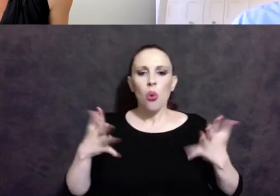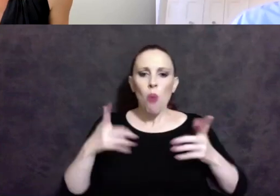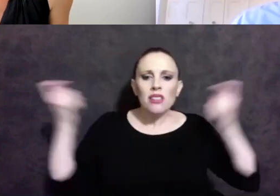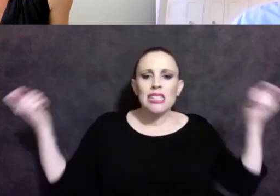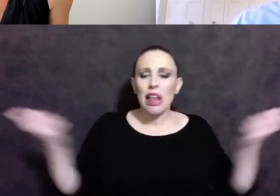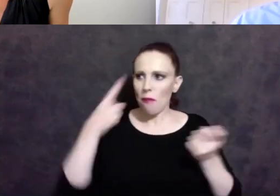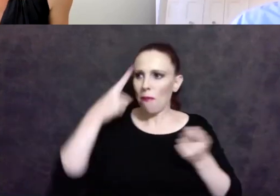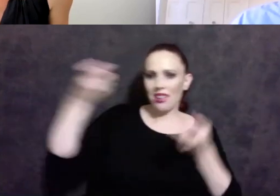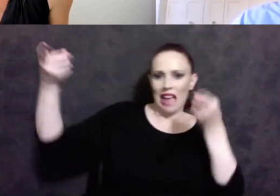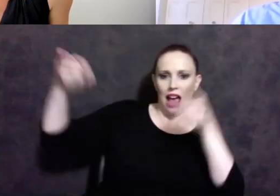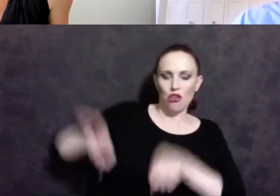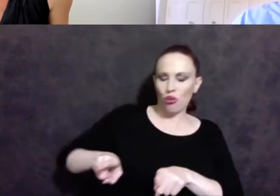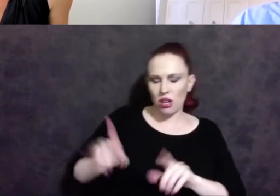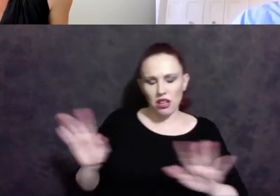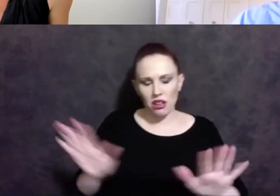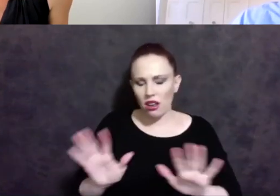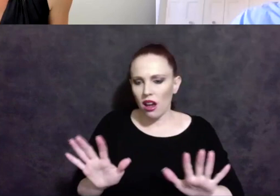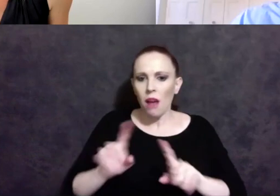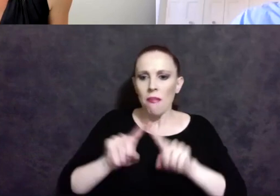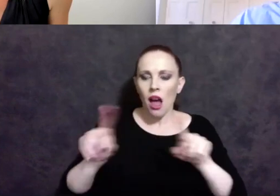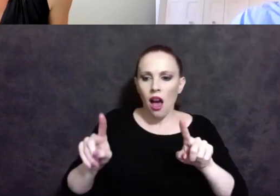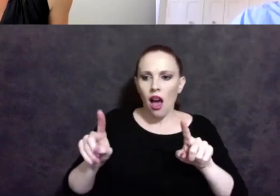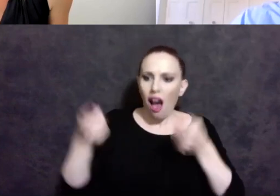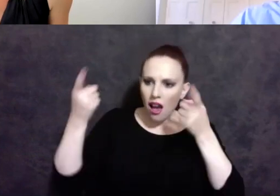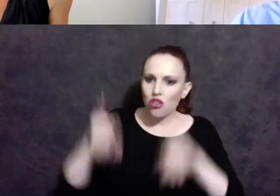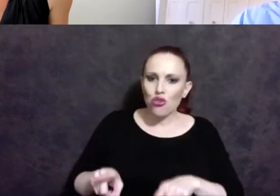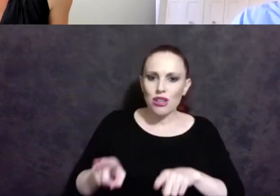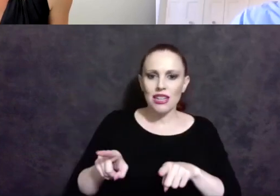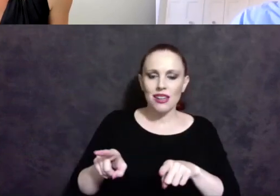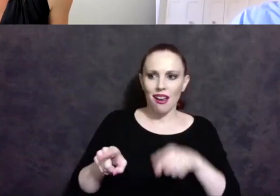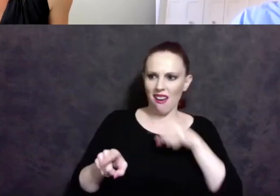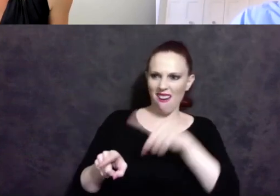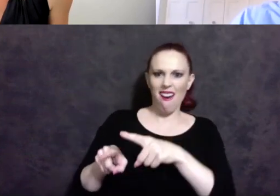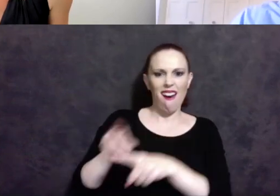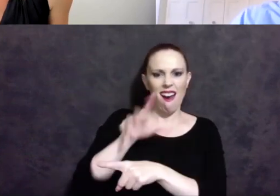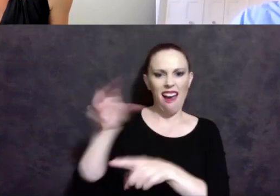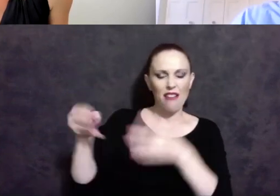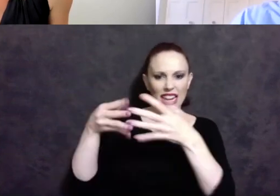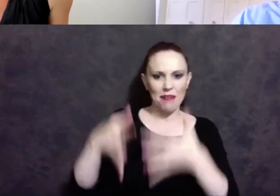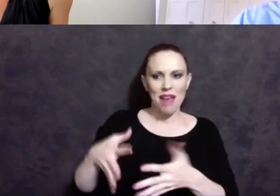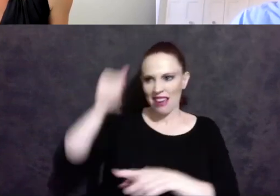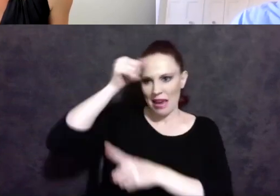with the fact this was a moment where an African American male could possibly get justice in